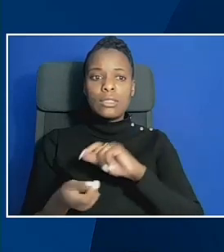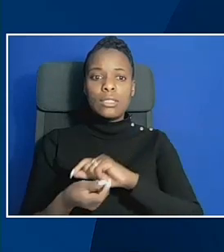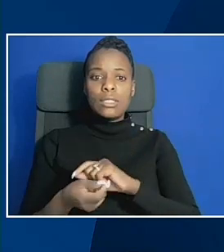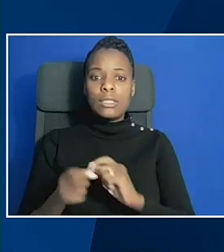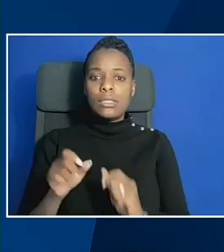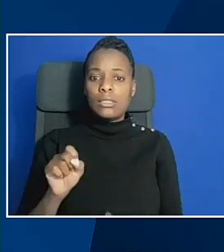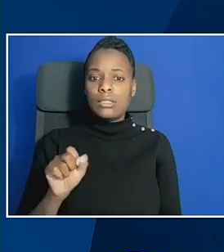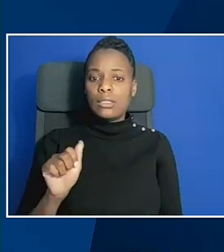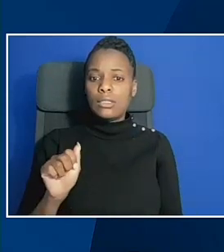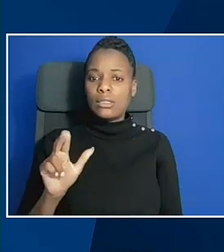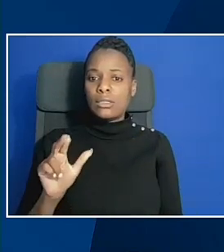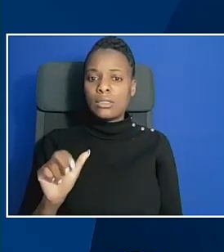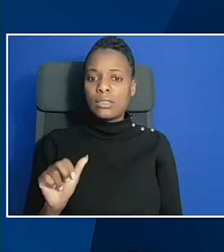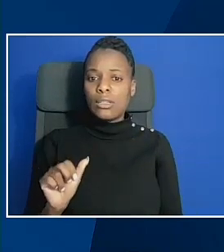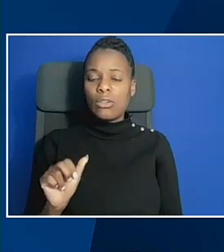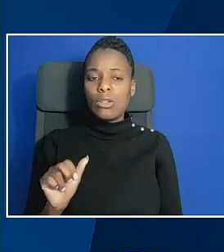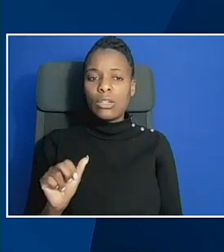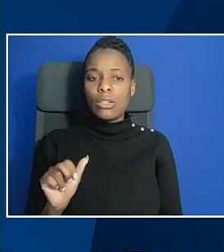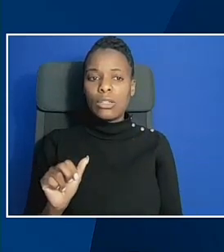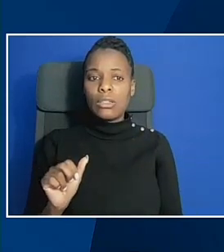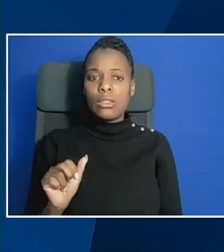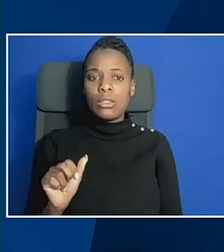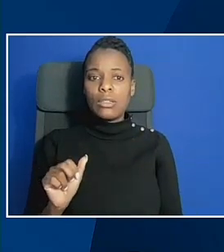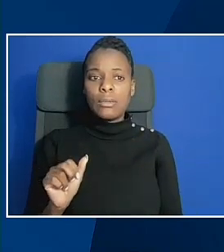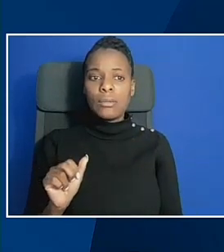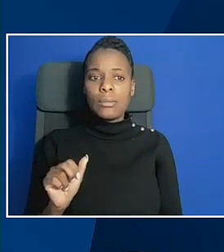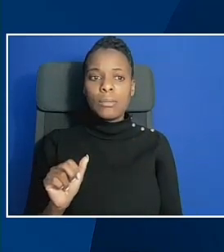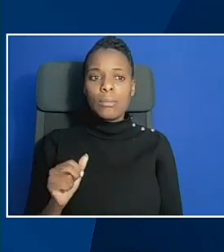that it was not feasible.